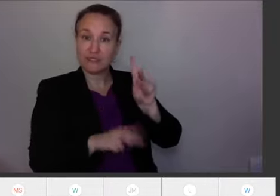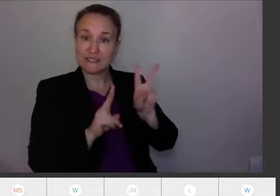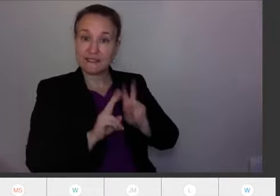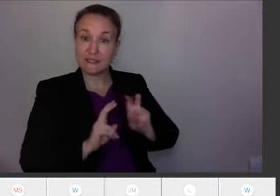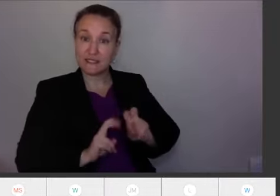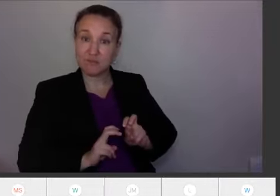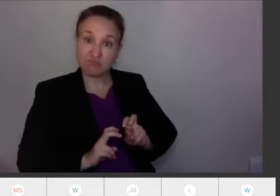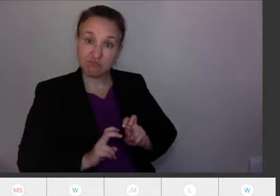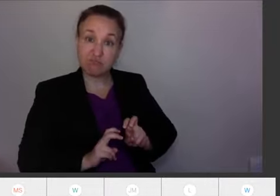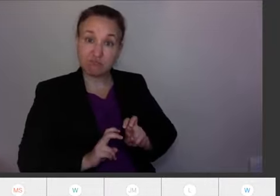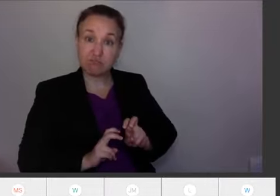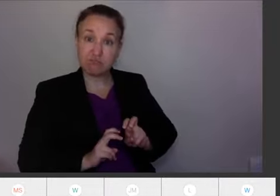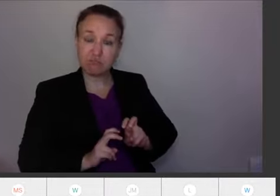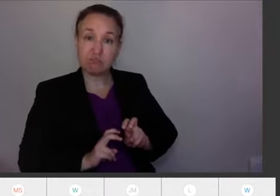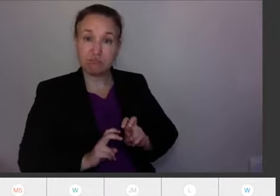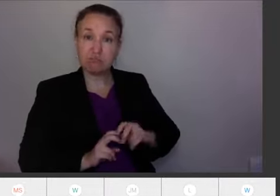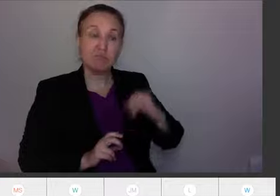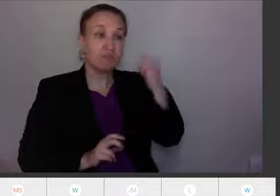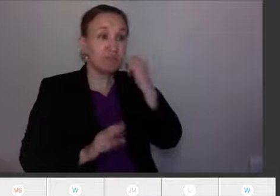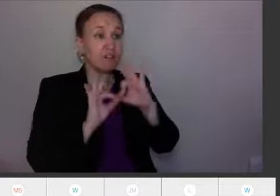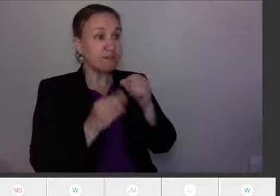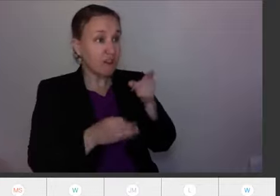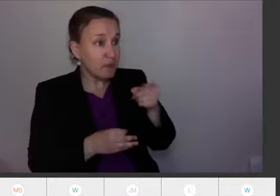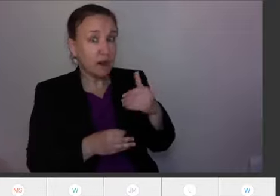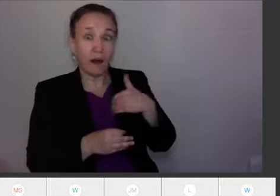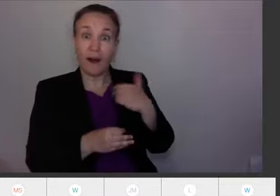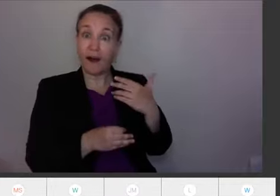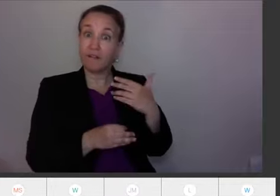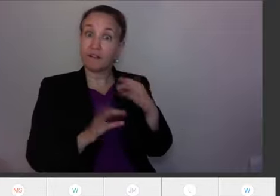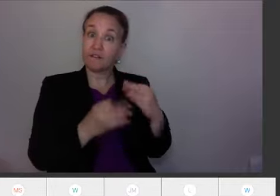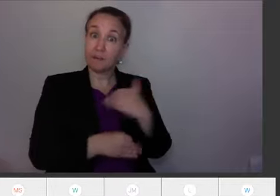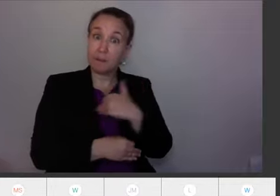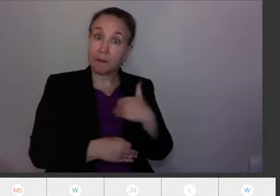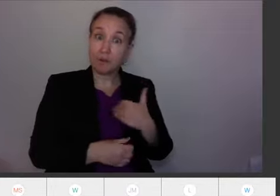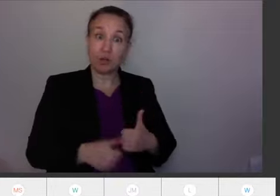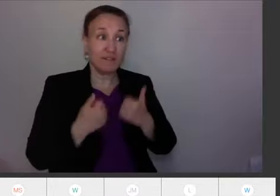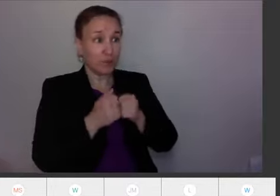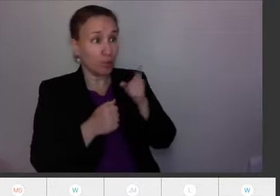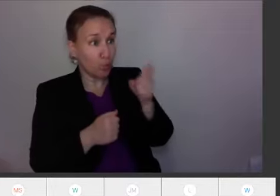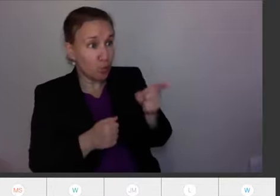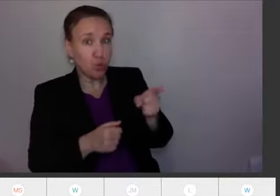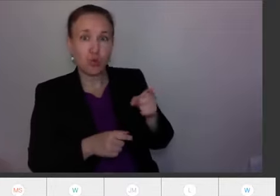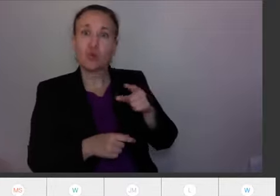a family has a member in that household that is at high risk from serious